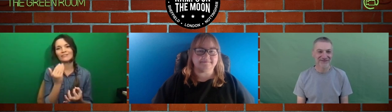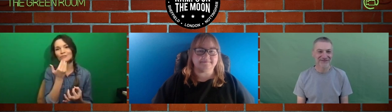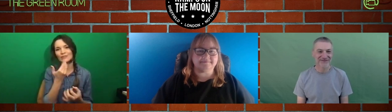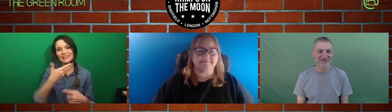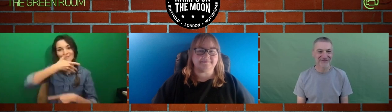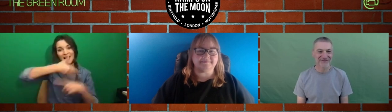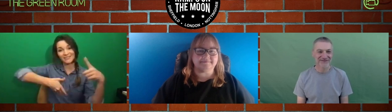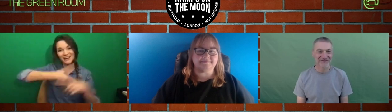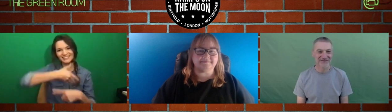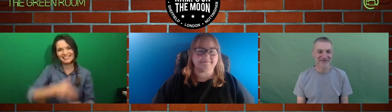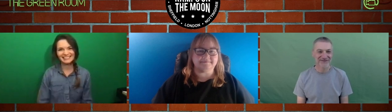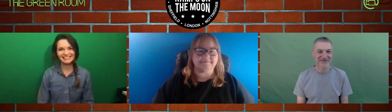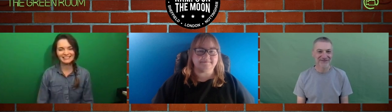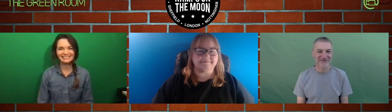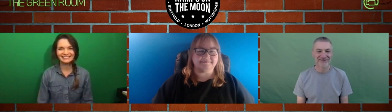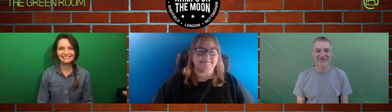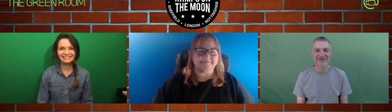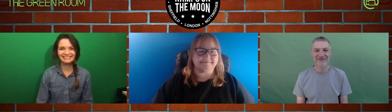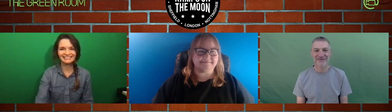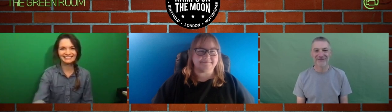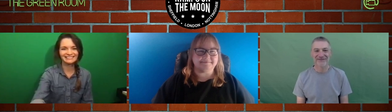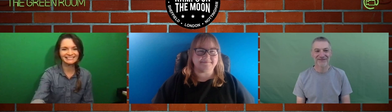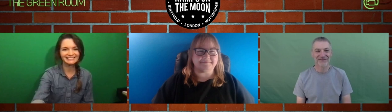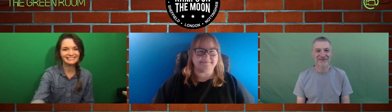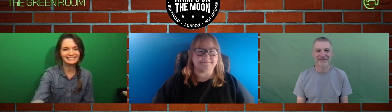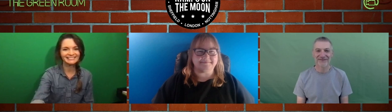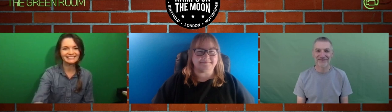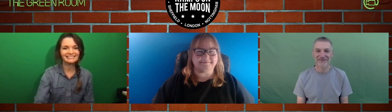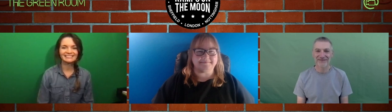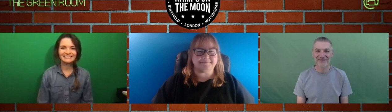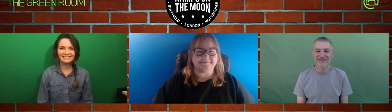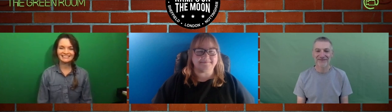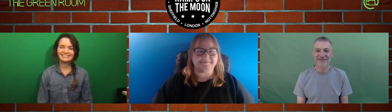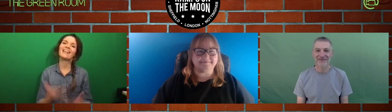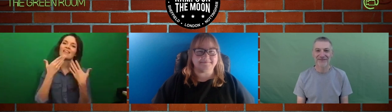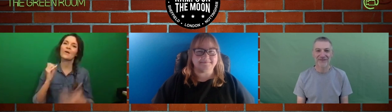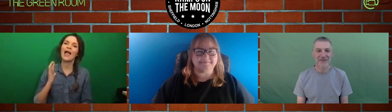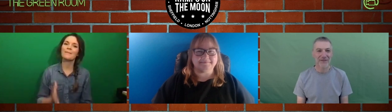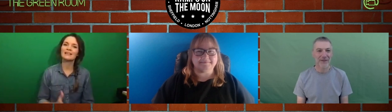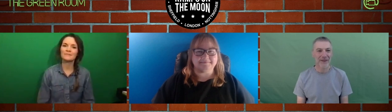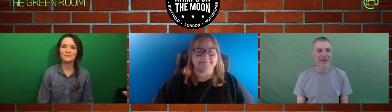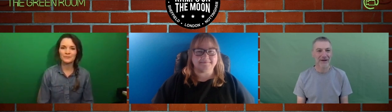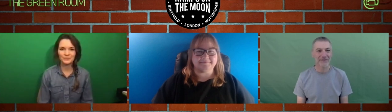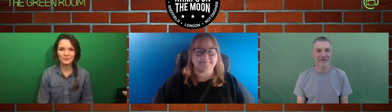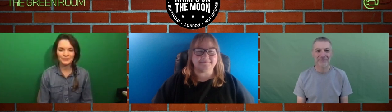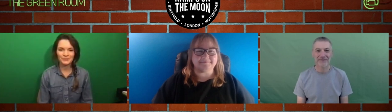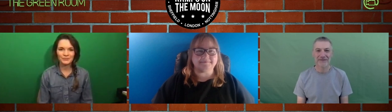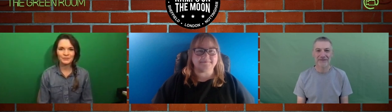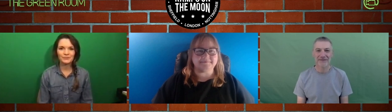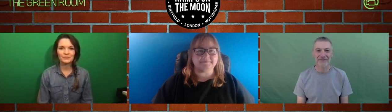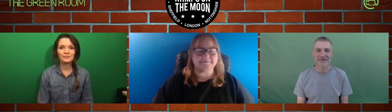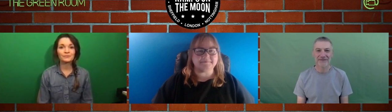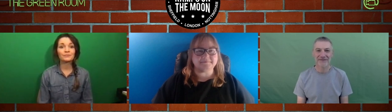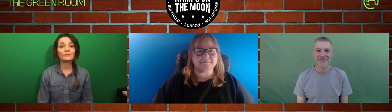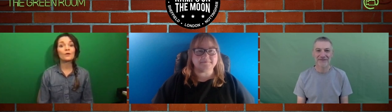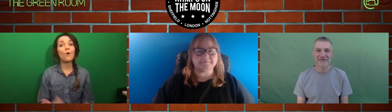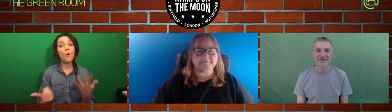green background. CLE: Thank you Amy. And so also in the room with me is